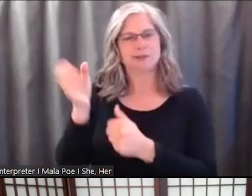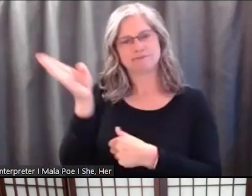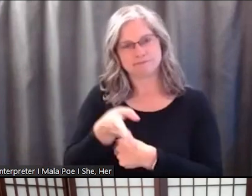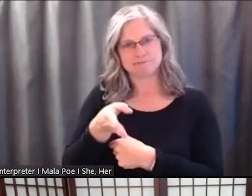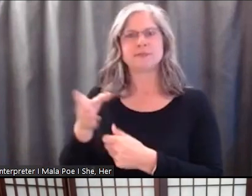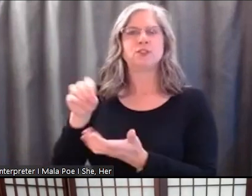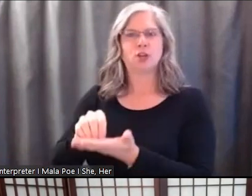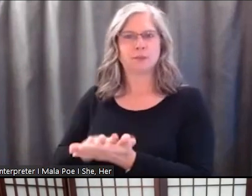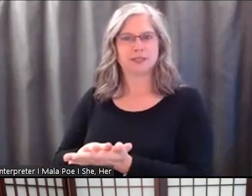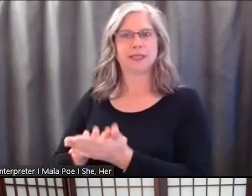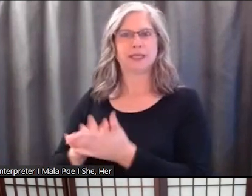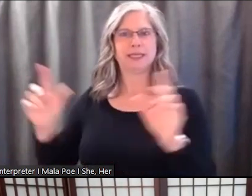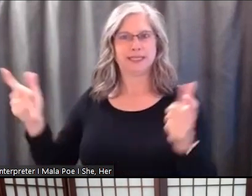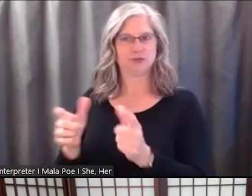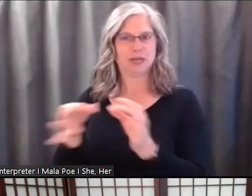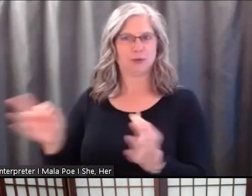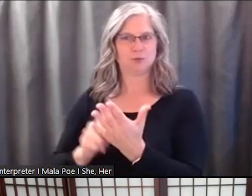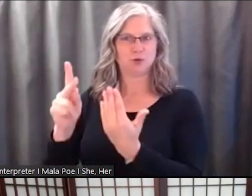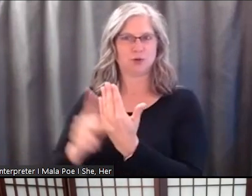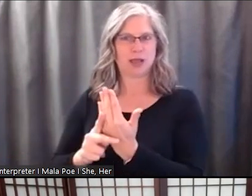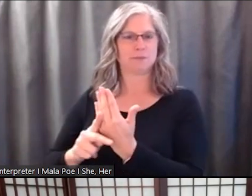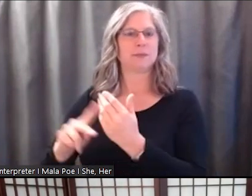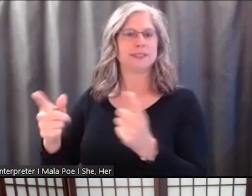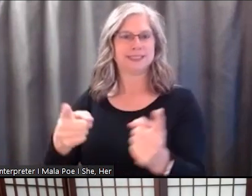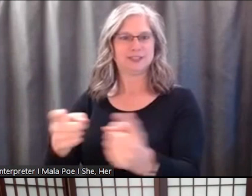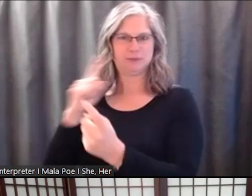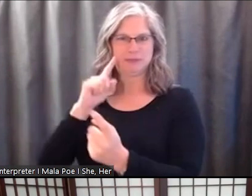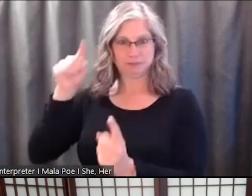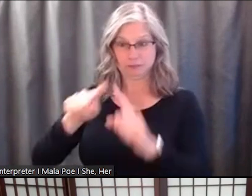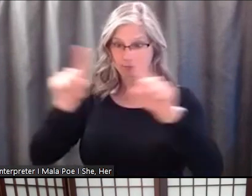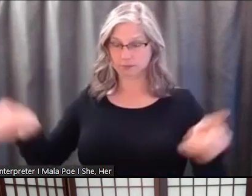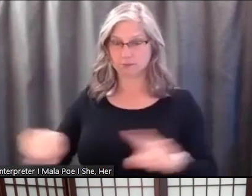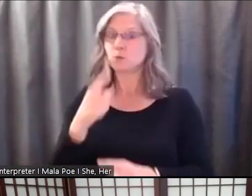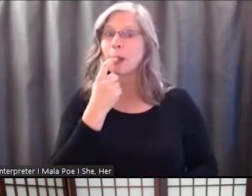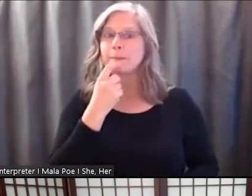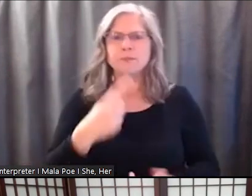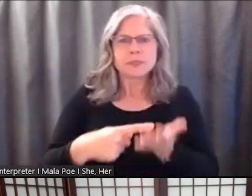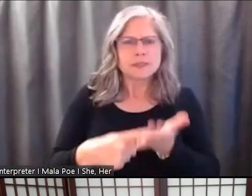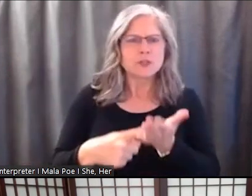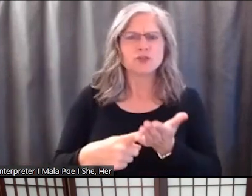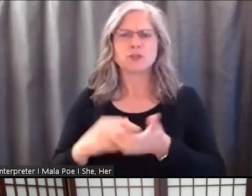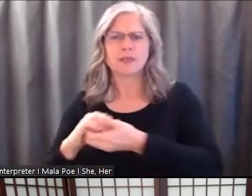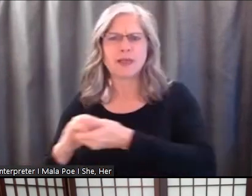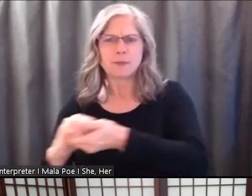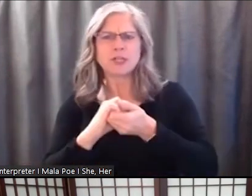And I draw your attention to the bottom part. "Discussion of collaborations and other arrangements made with the speaker community" --